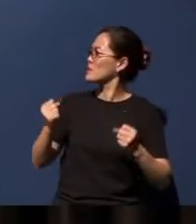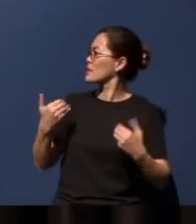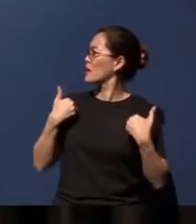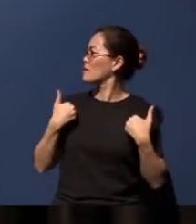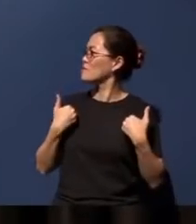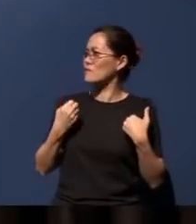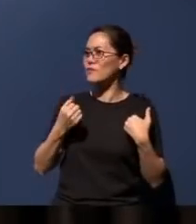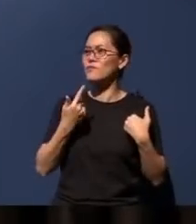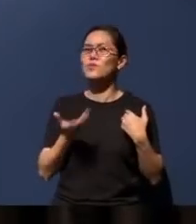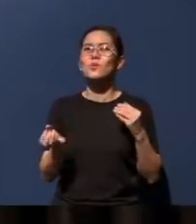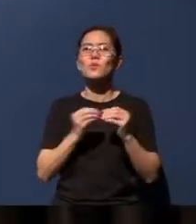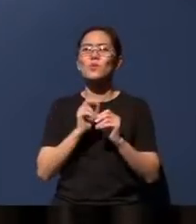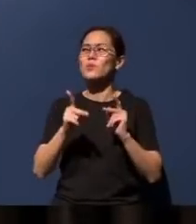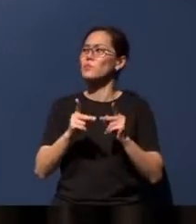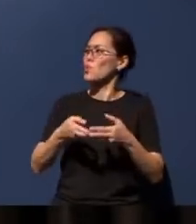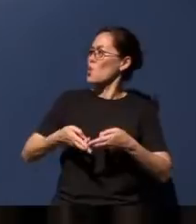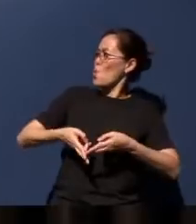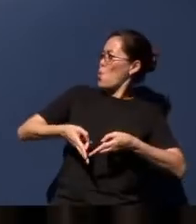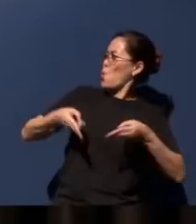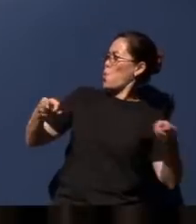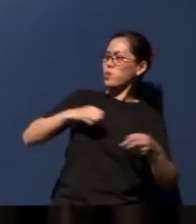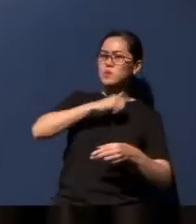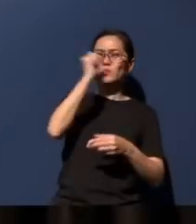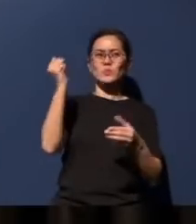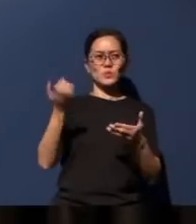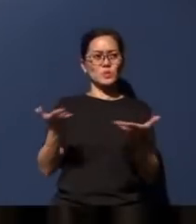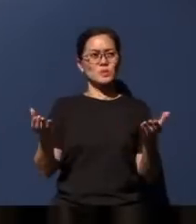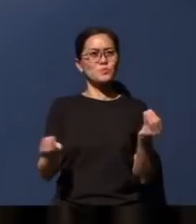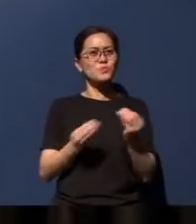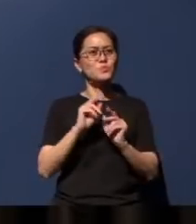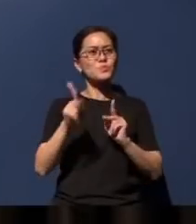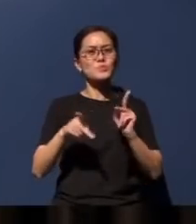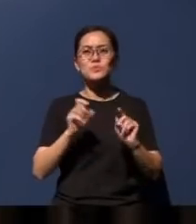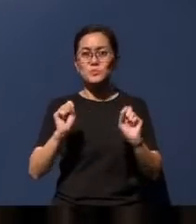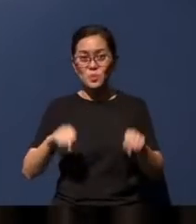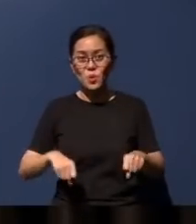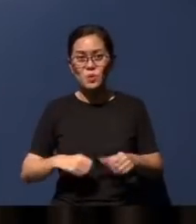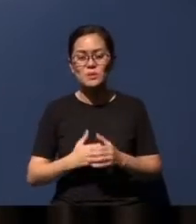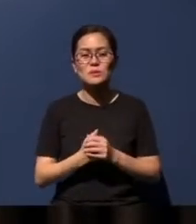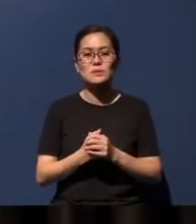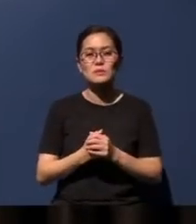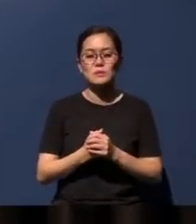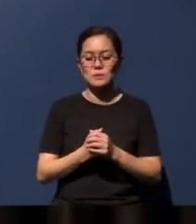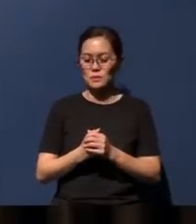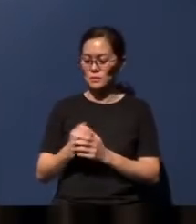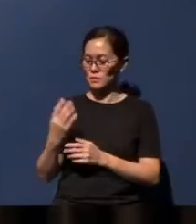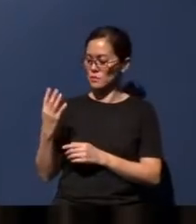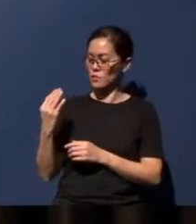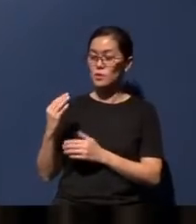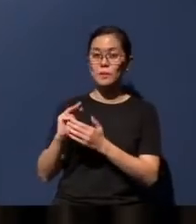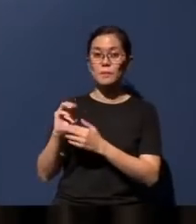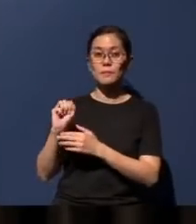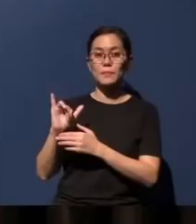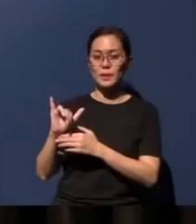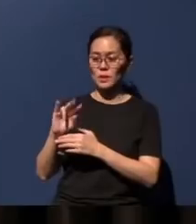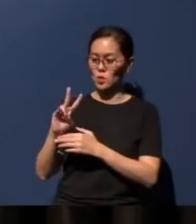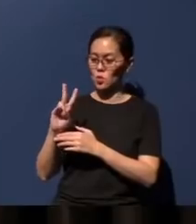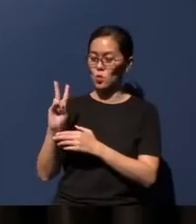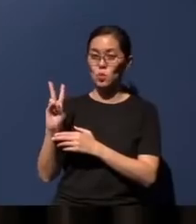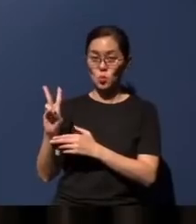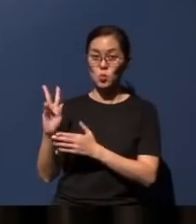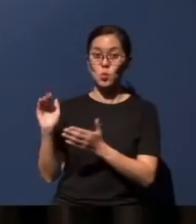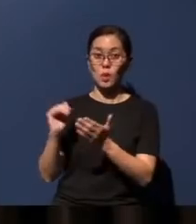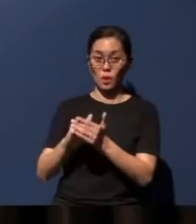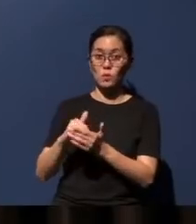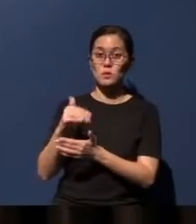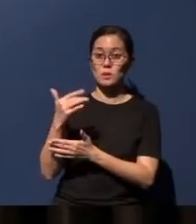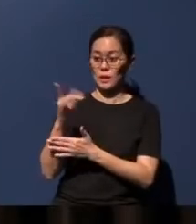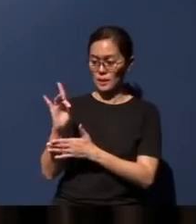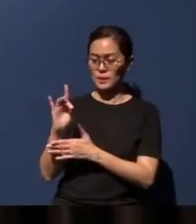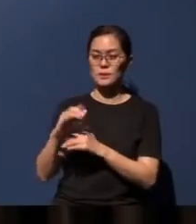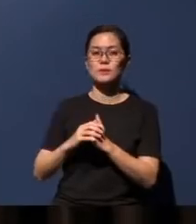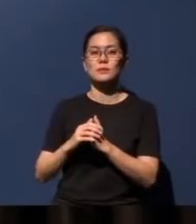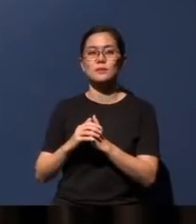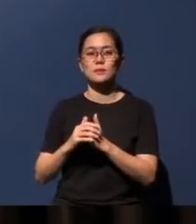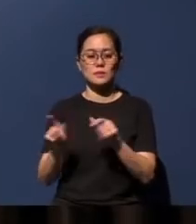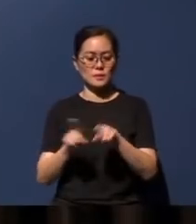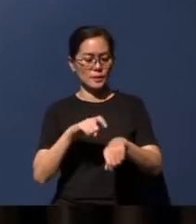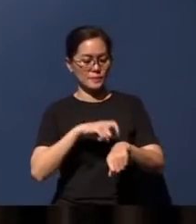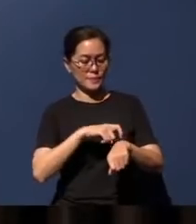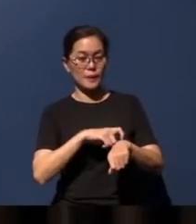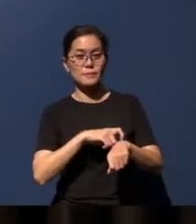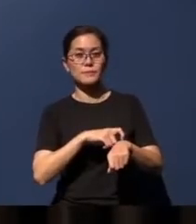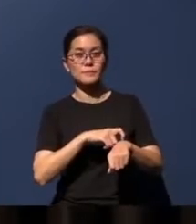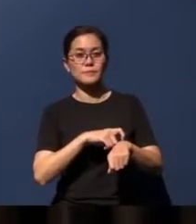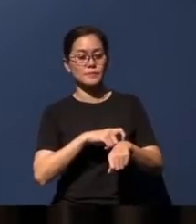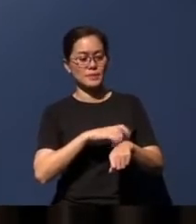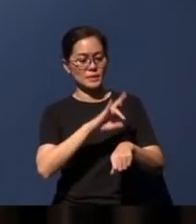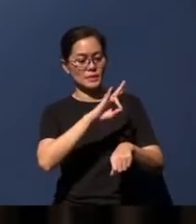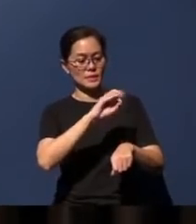huge space that is here. On 14th of May 2018, coinciding with the 70th anniversary of the